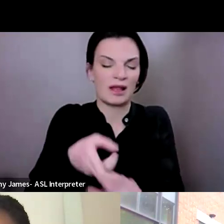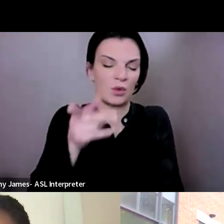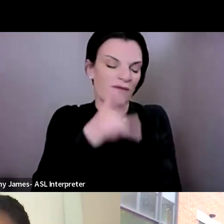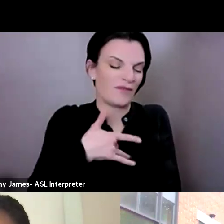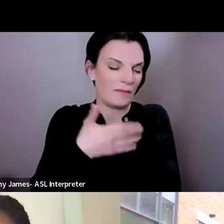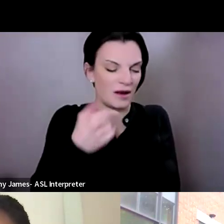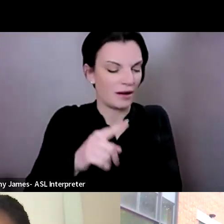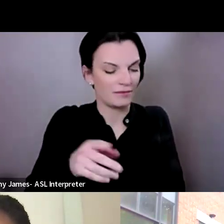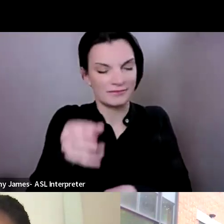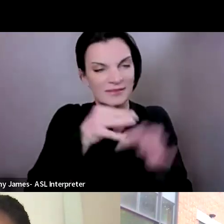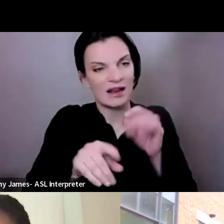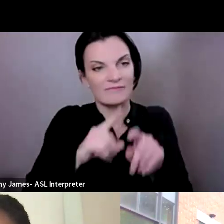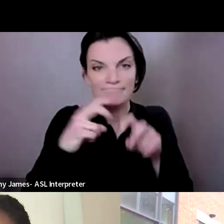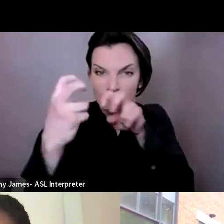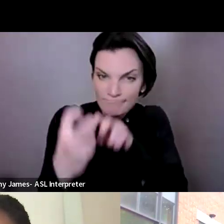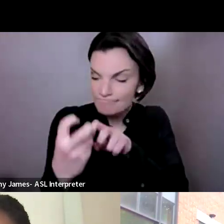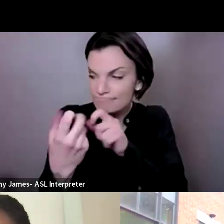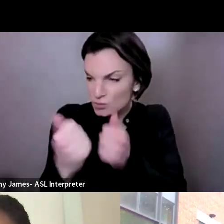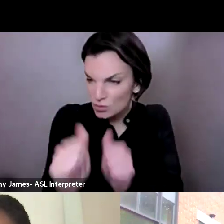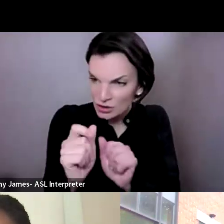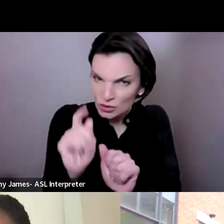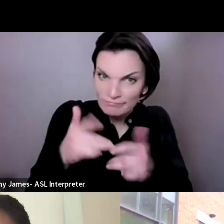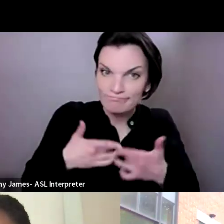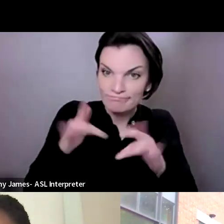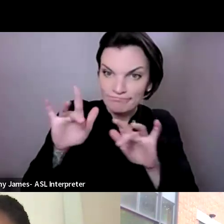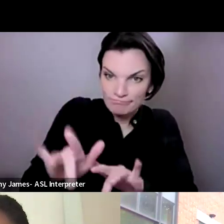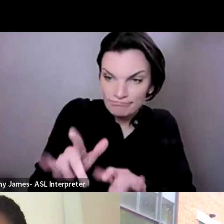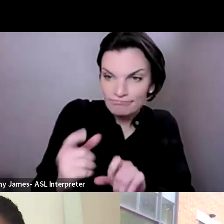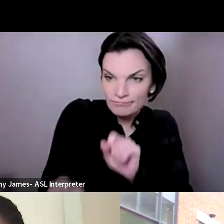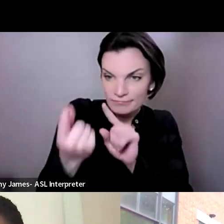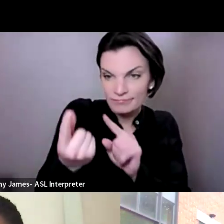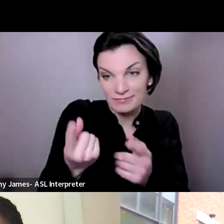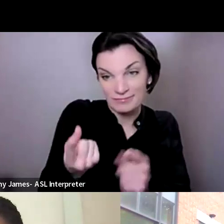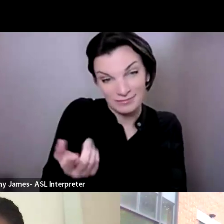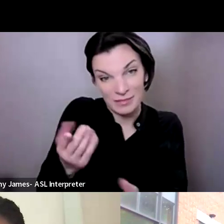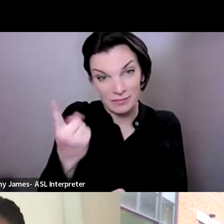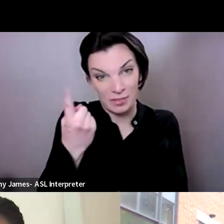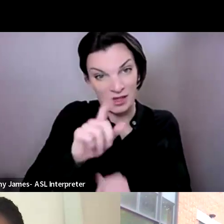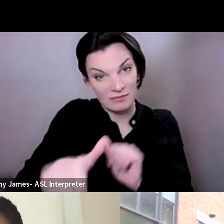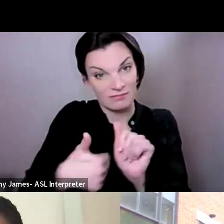concern for someone who might be struggling with a real serious condition. So,